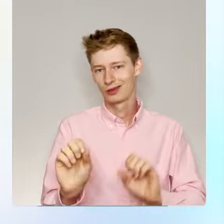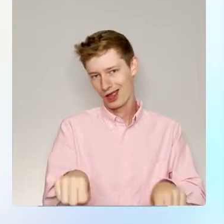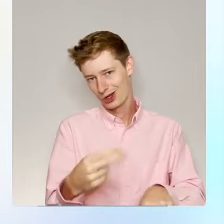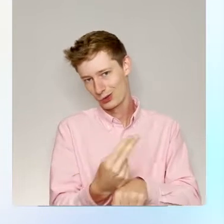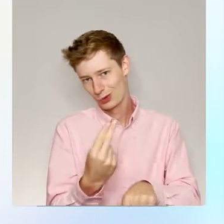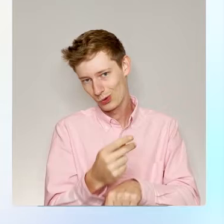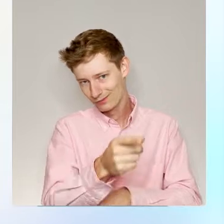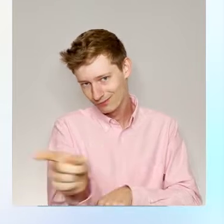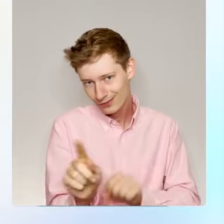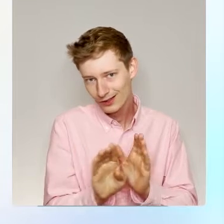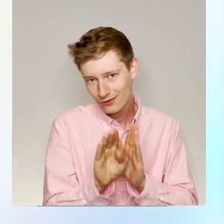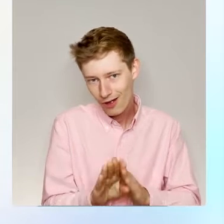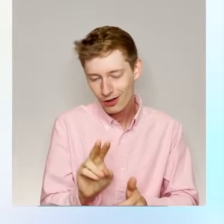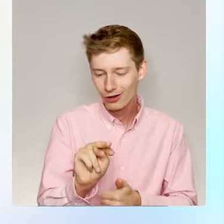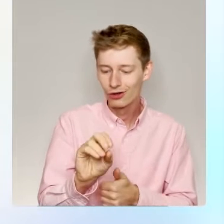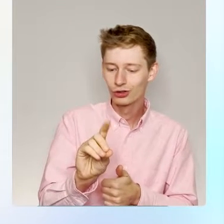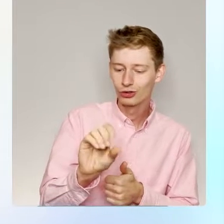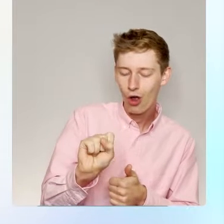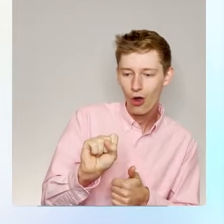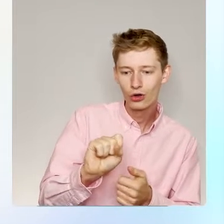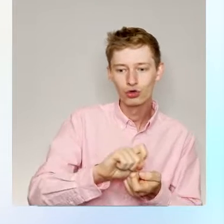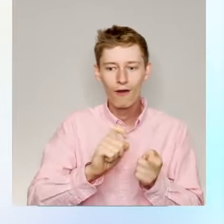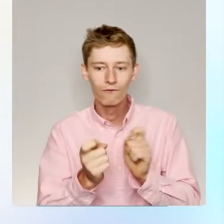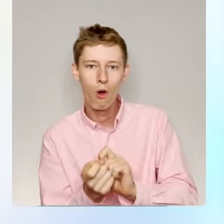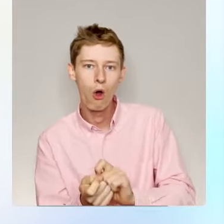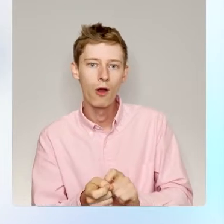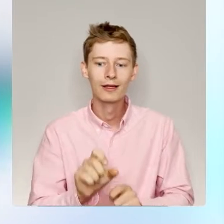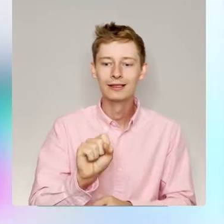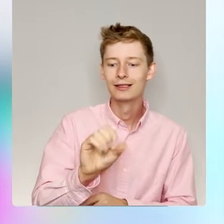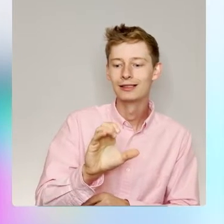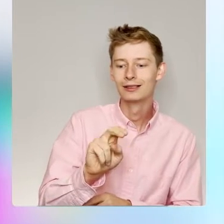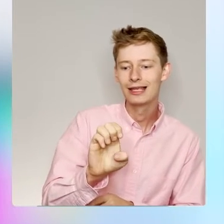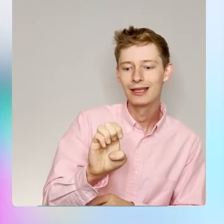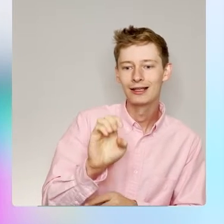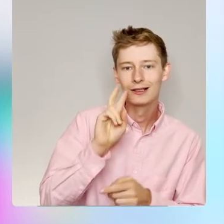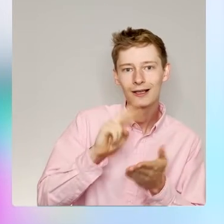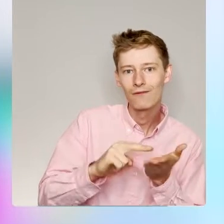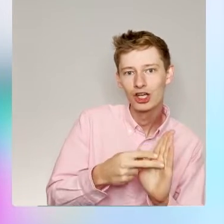and if the core features aren't enough, it also supports extensions for custom needs.